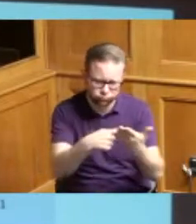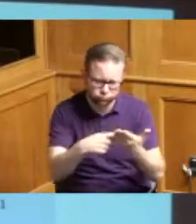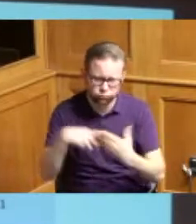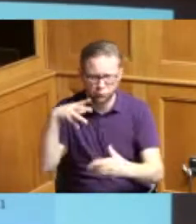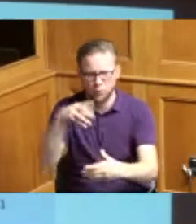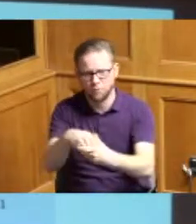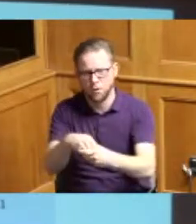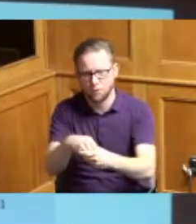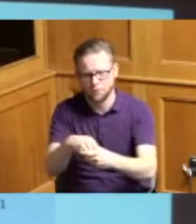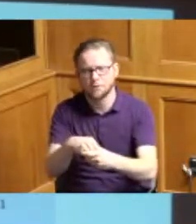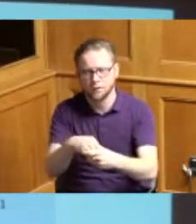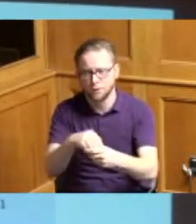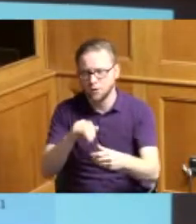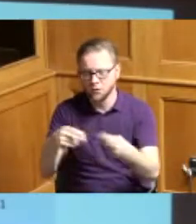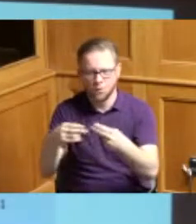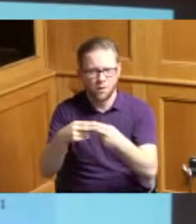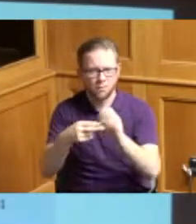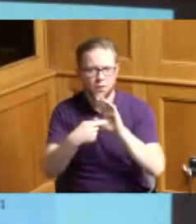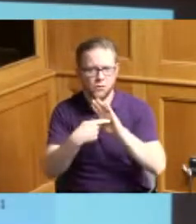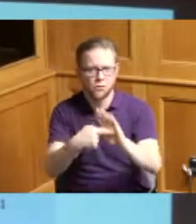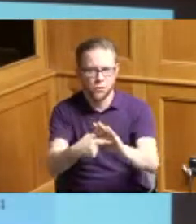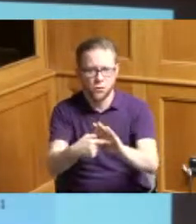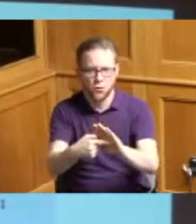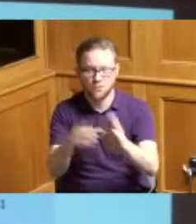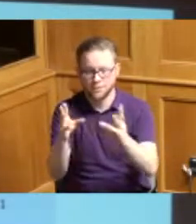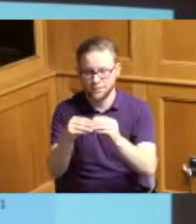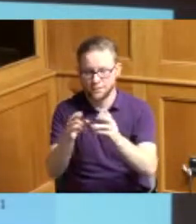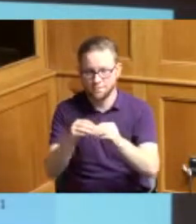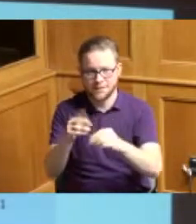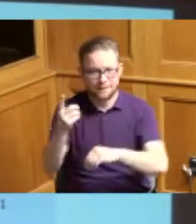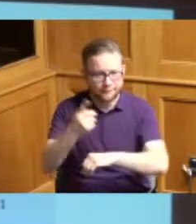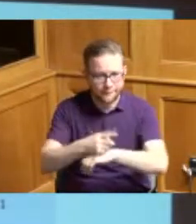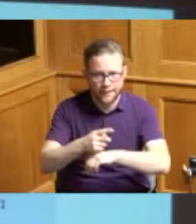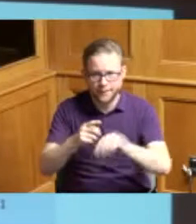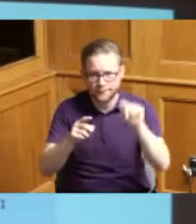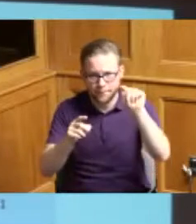this slide just kind of shows you that the meeting dates the topics that we discussed